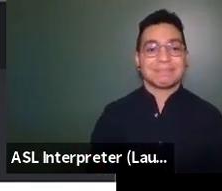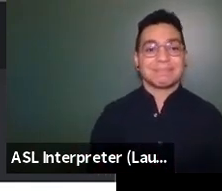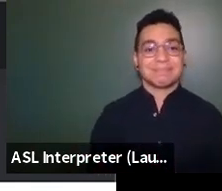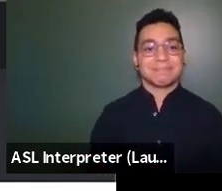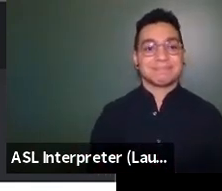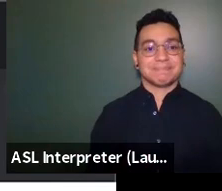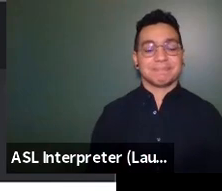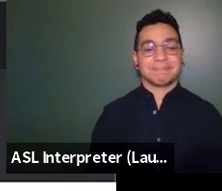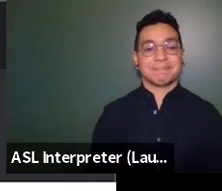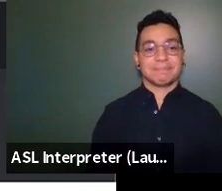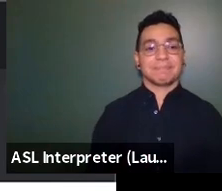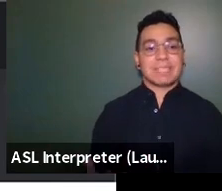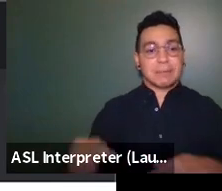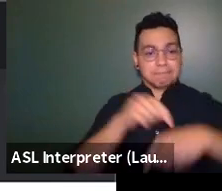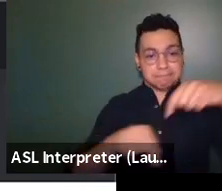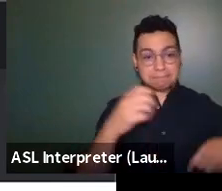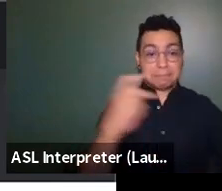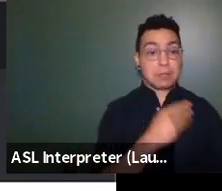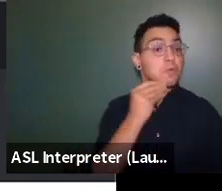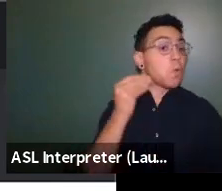ESD 112 - Katherine Livick: Some going back to my home space here.